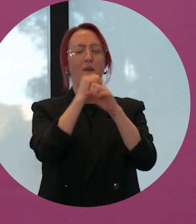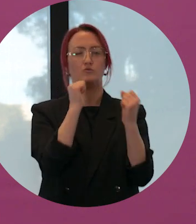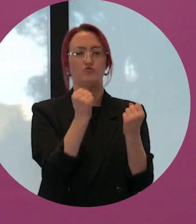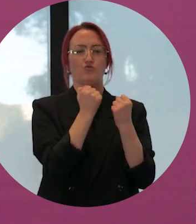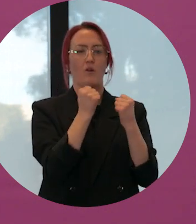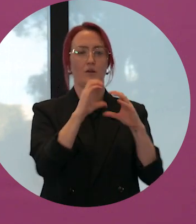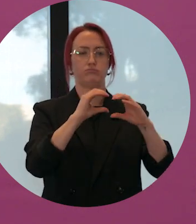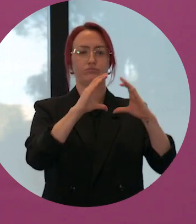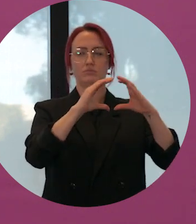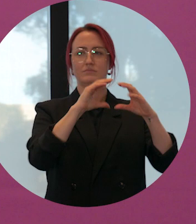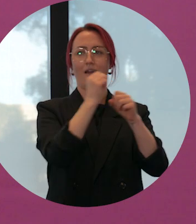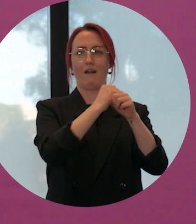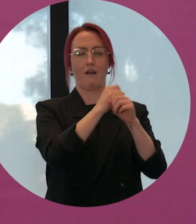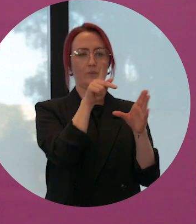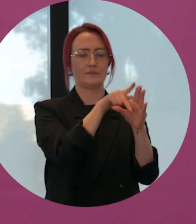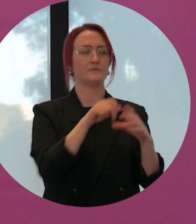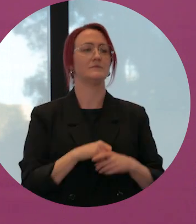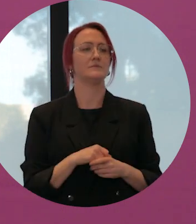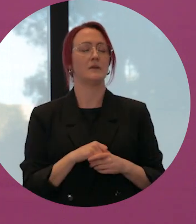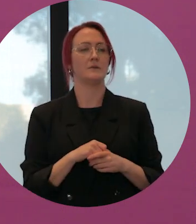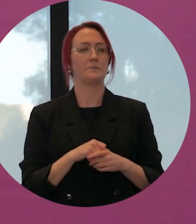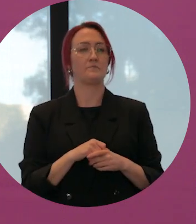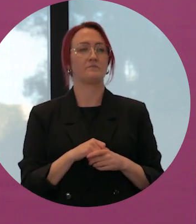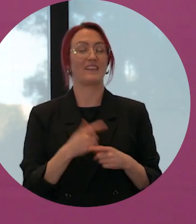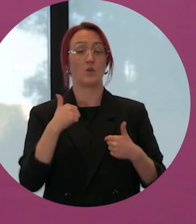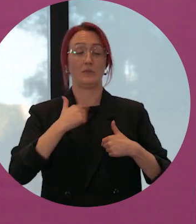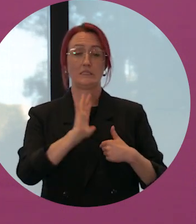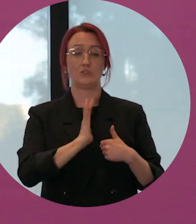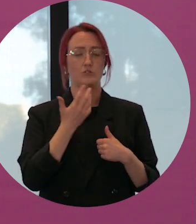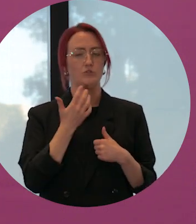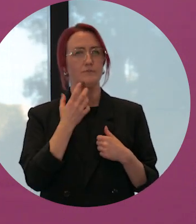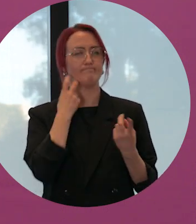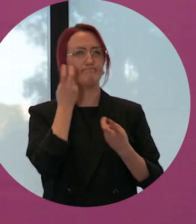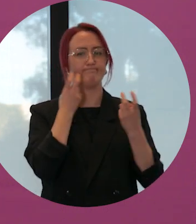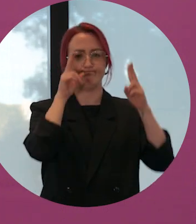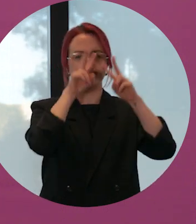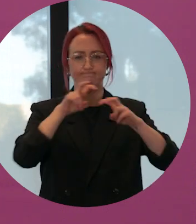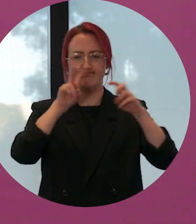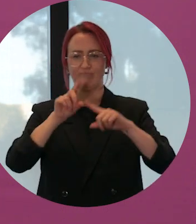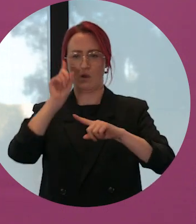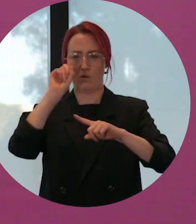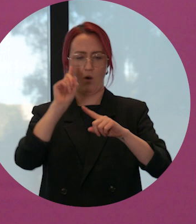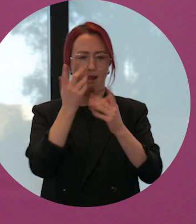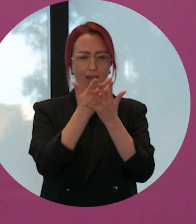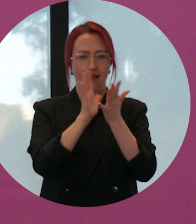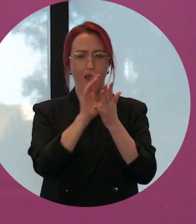Additionally, I am interested in exploring ways to enhance the strength and stability of my material.